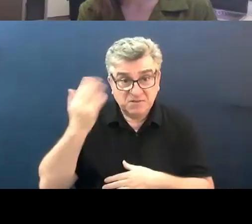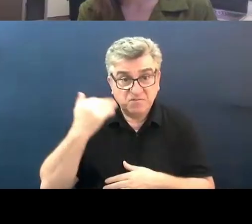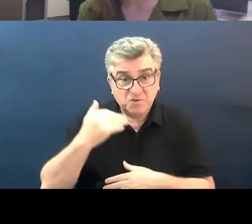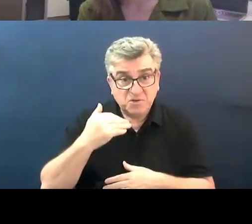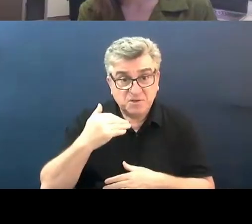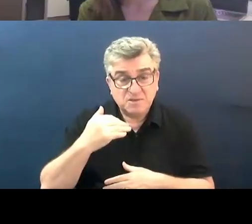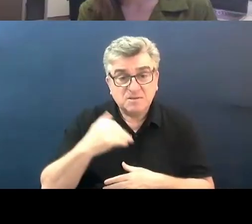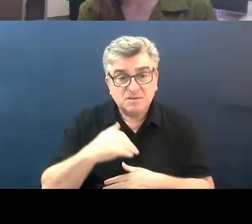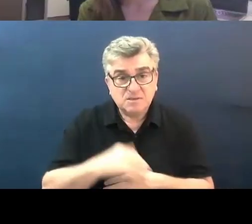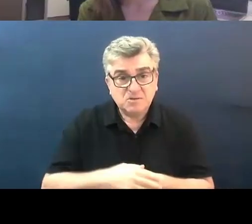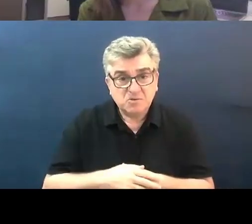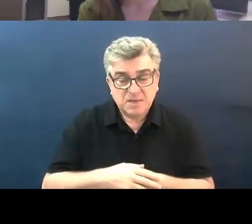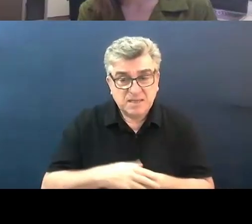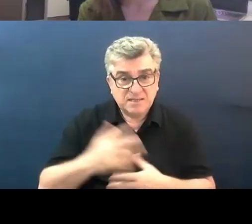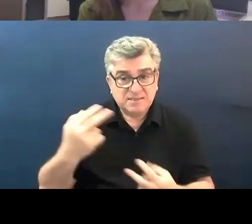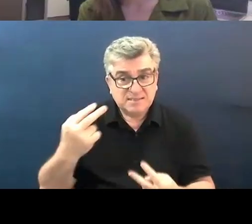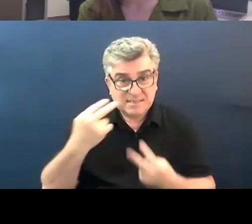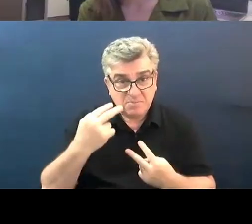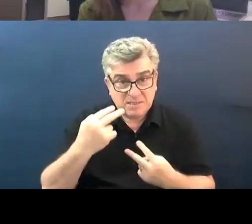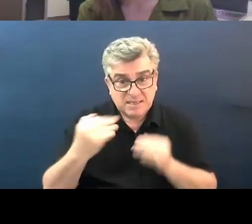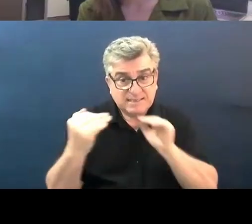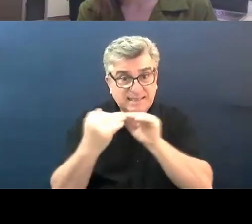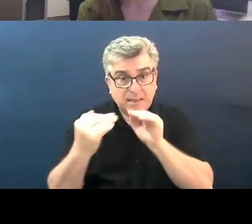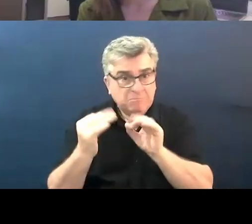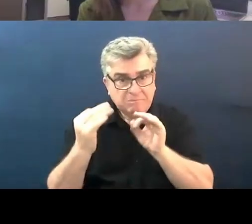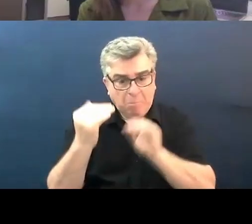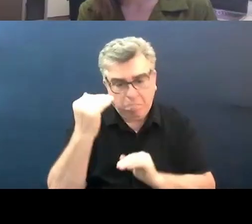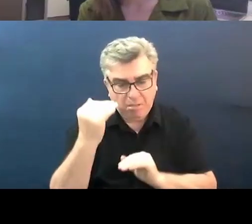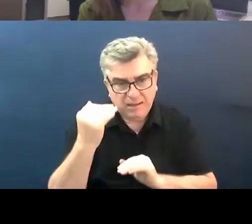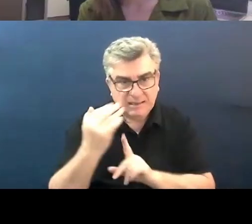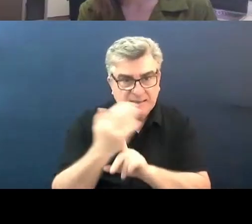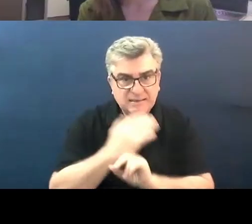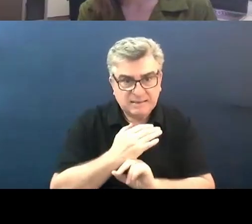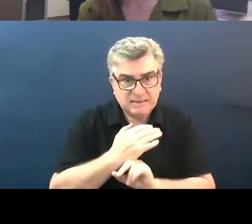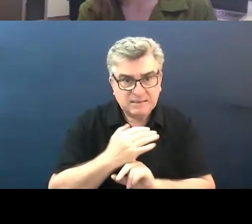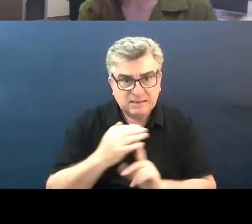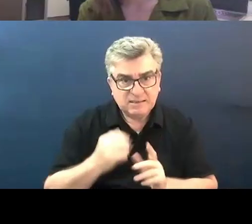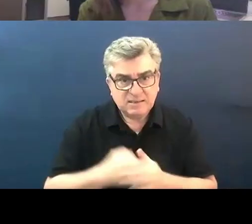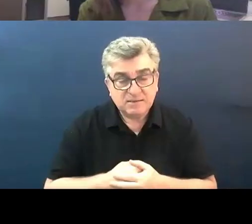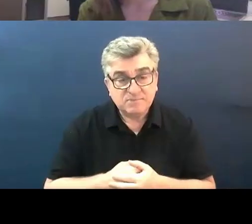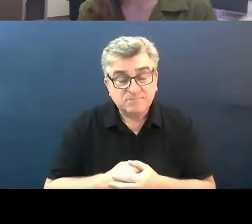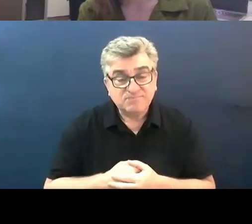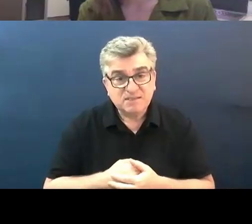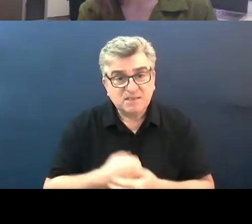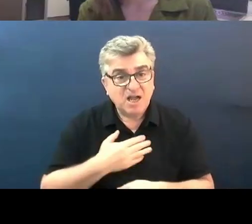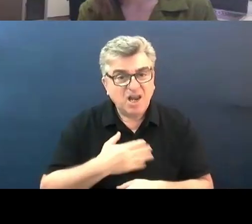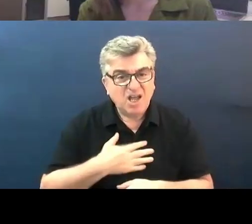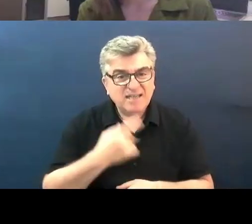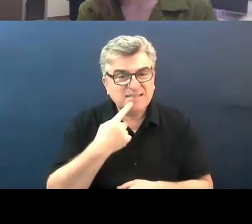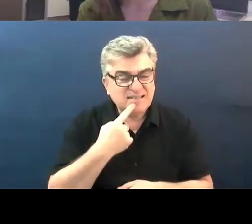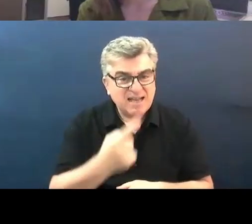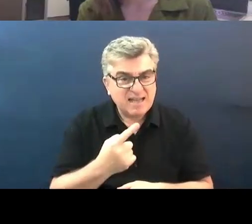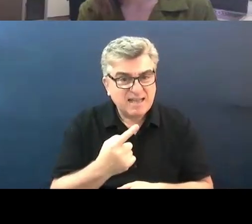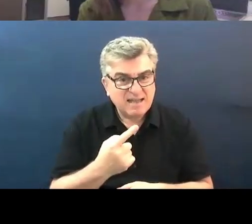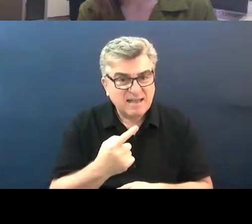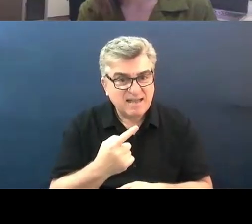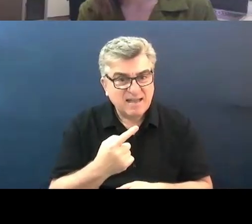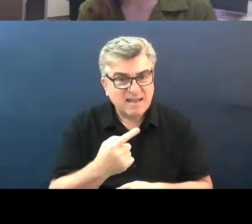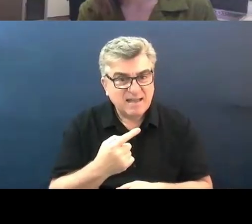experience. Because it means something. I have a certain saying in my words; I got it from my